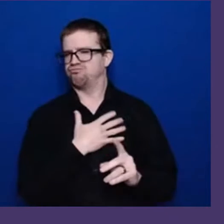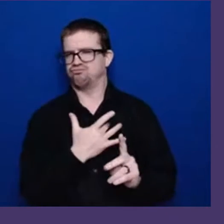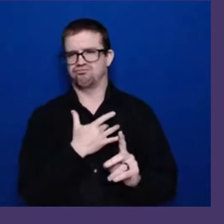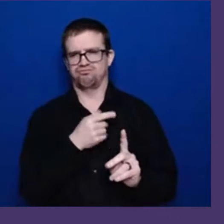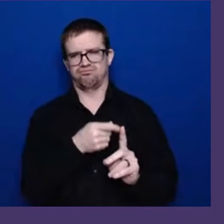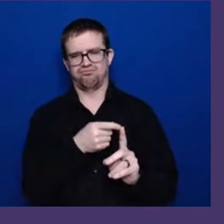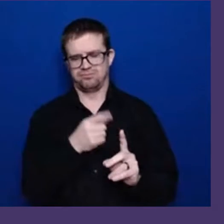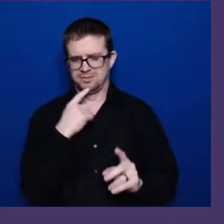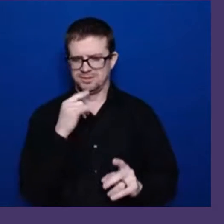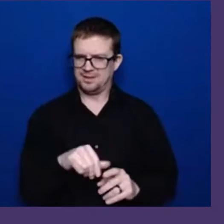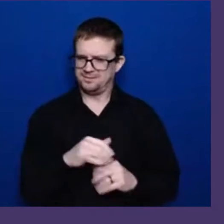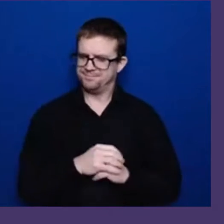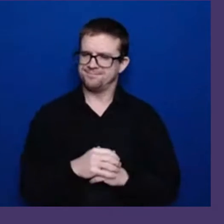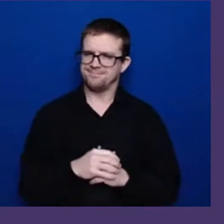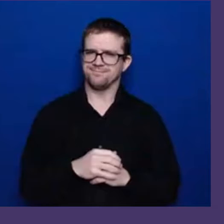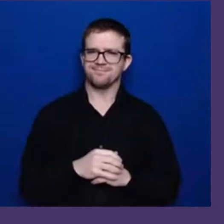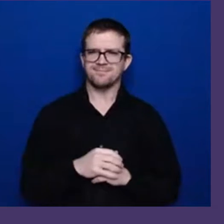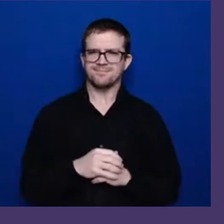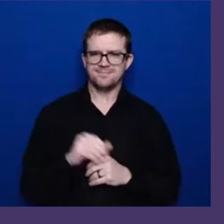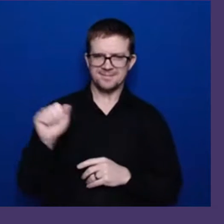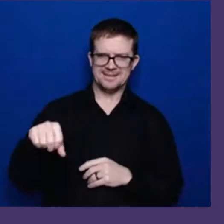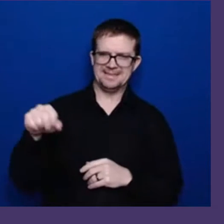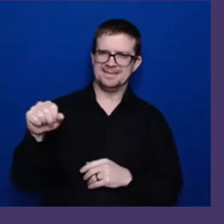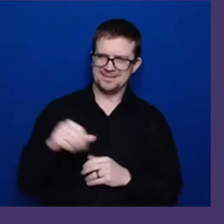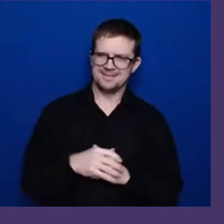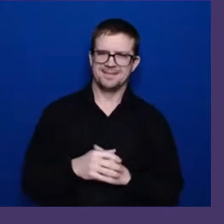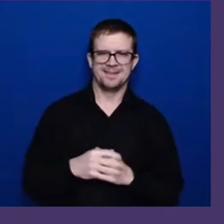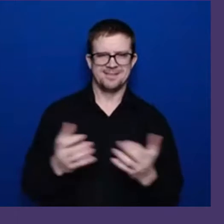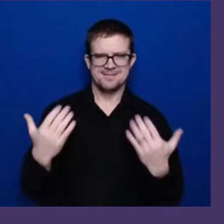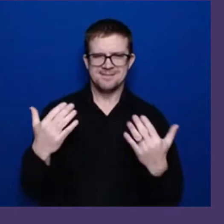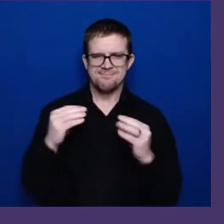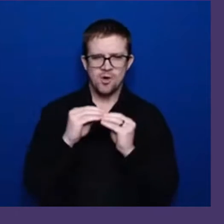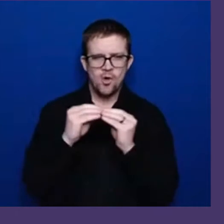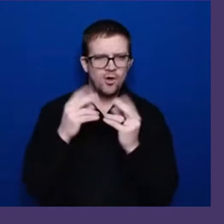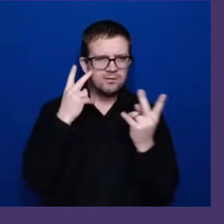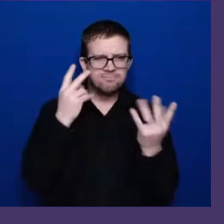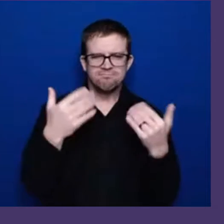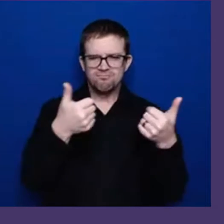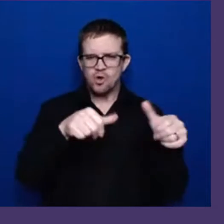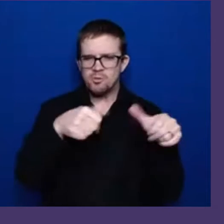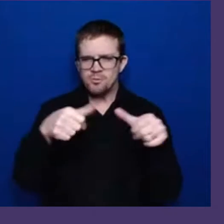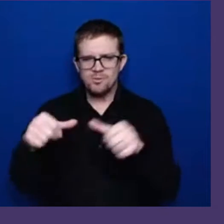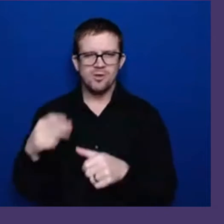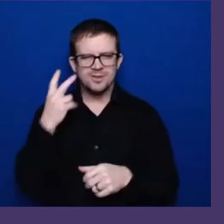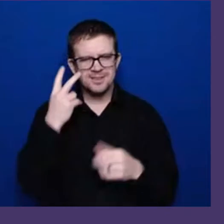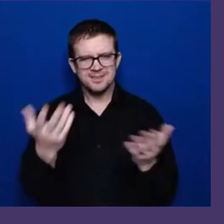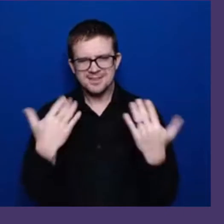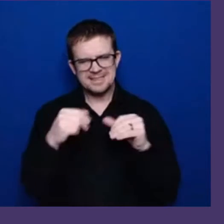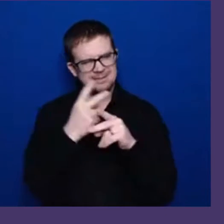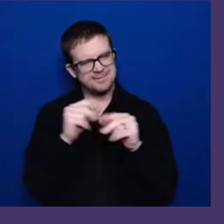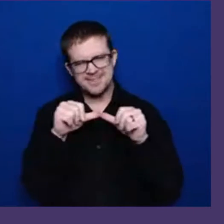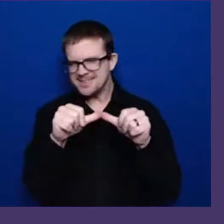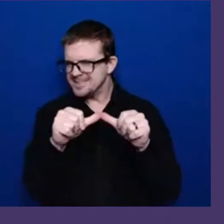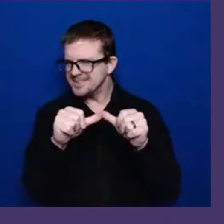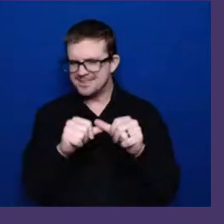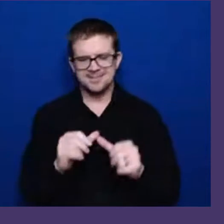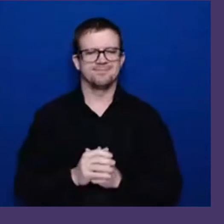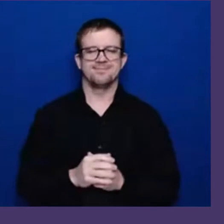#AbilitySummit, we want to hear more. Up next, we're going to explore the intersection of civil rights,